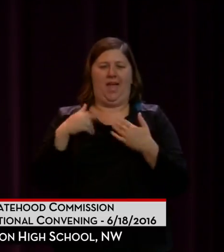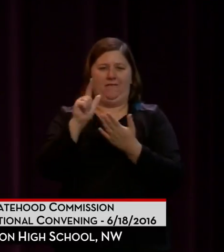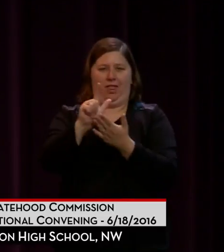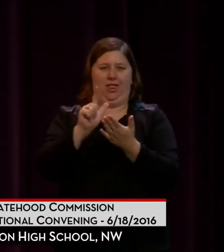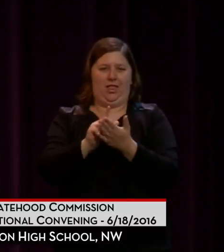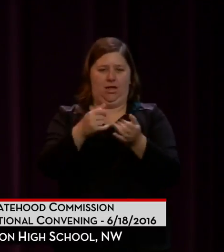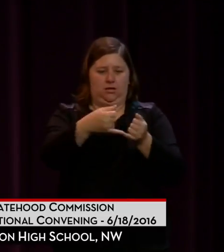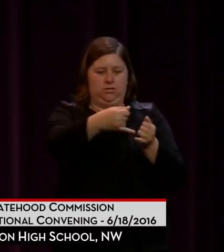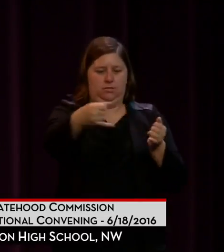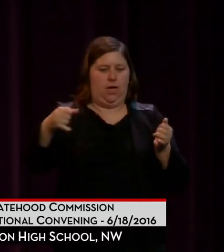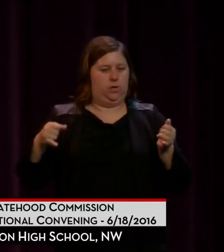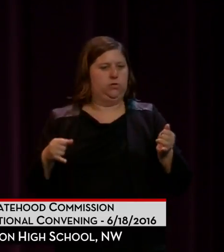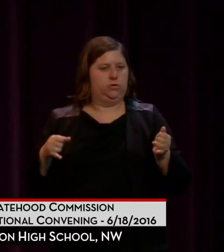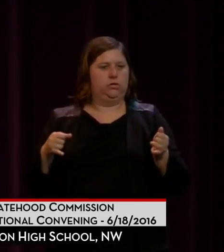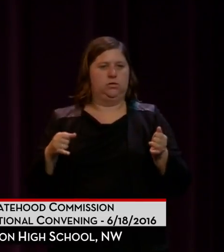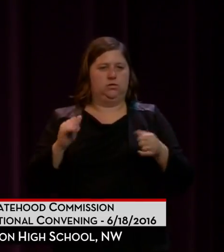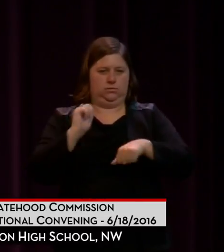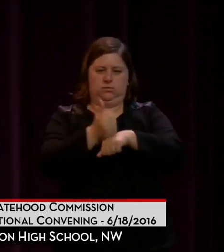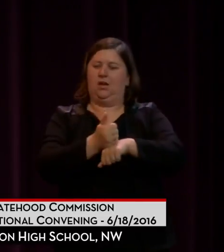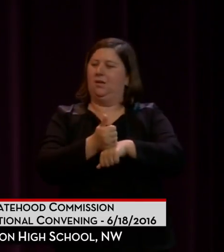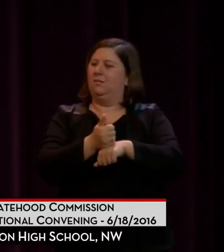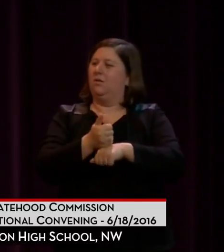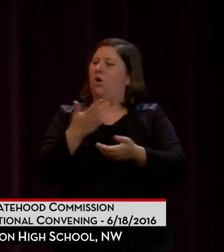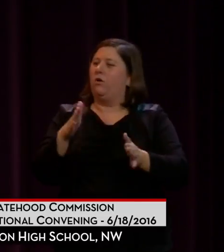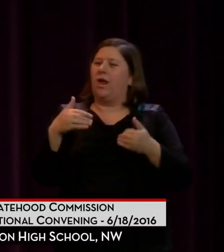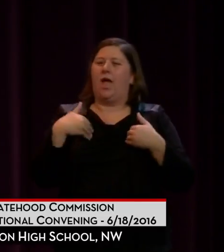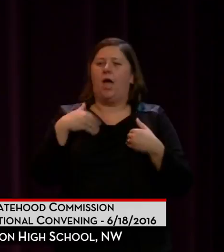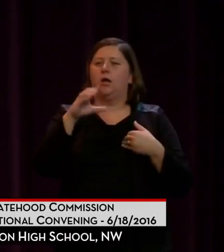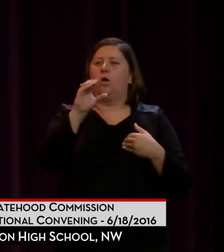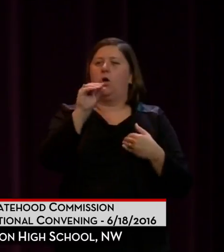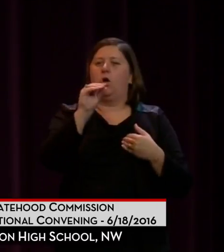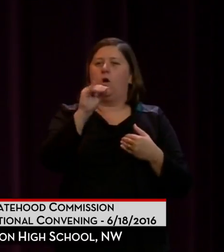HAD A PRESENTATION FROM THE OFFICE OF PLANNING THAT HAS A